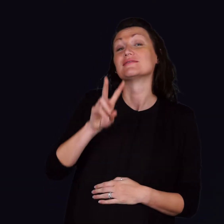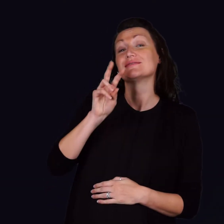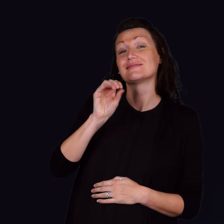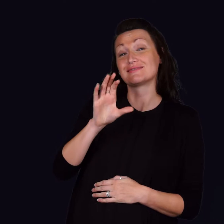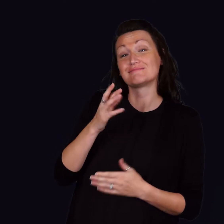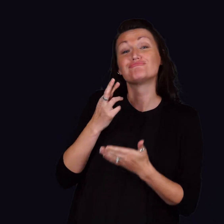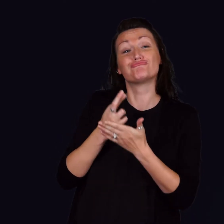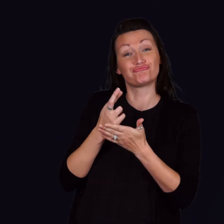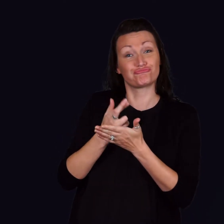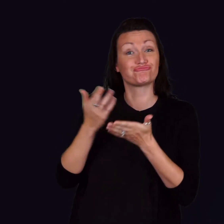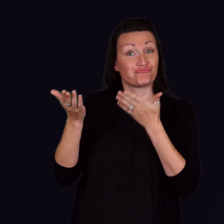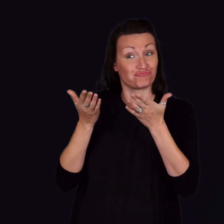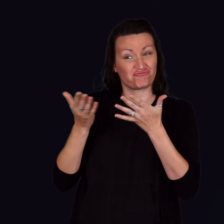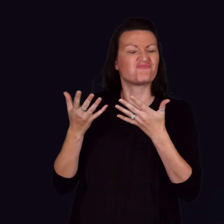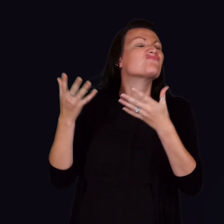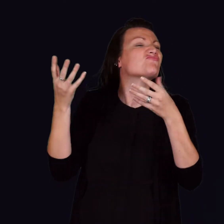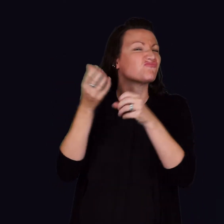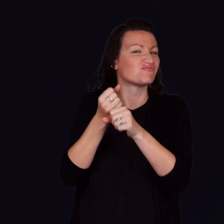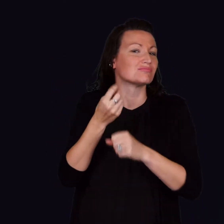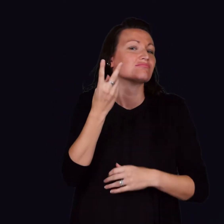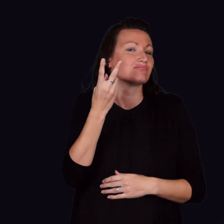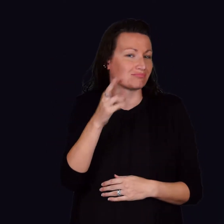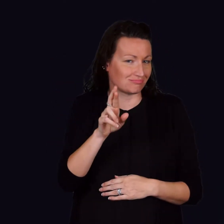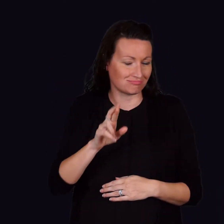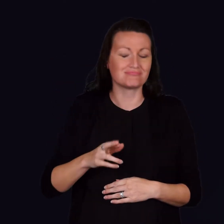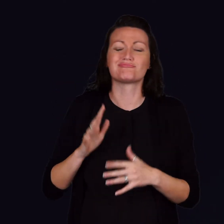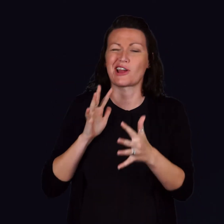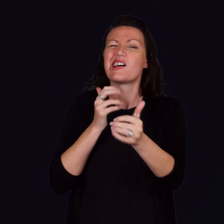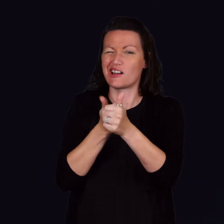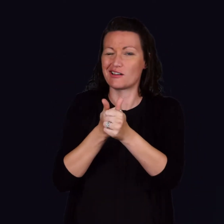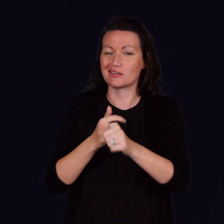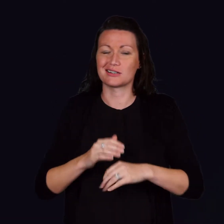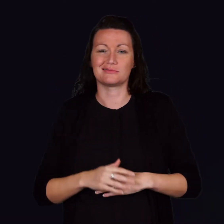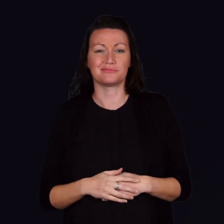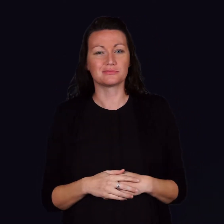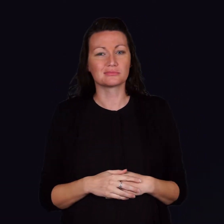Vocational Rehabilitation Services (VRS) update.